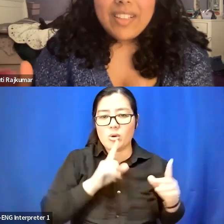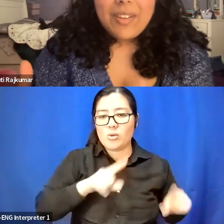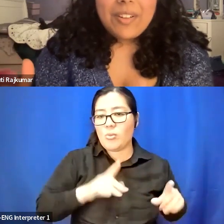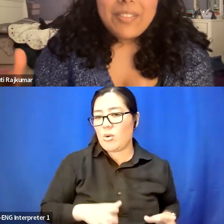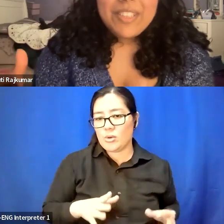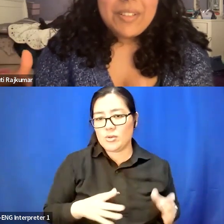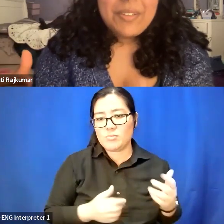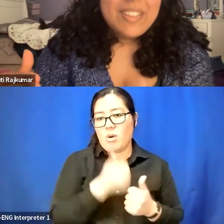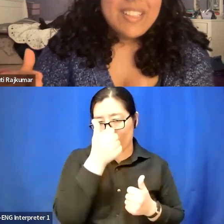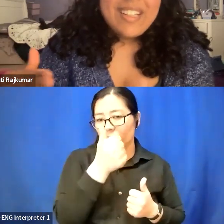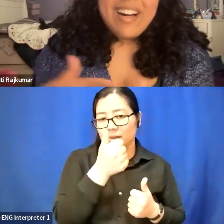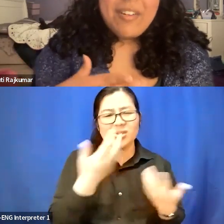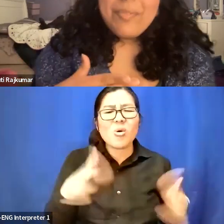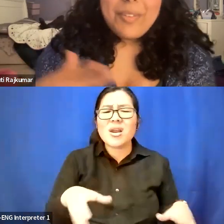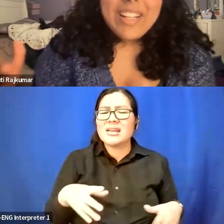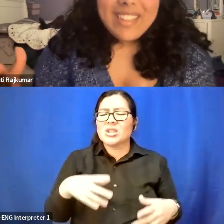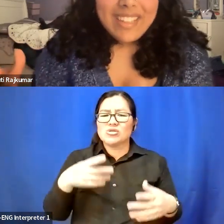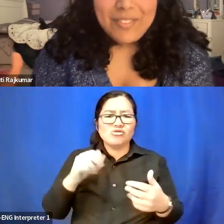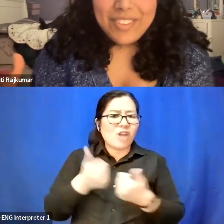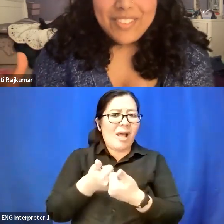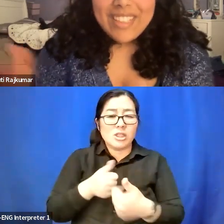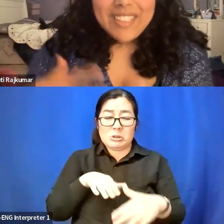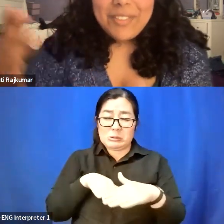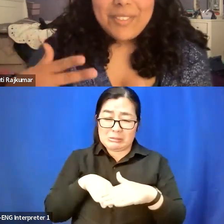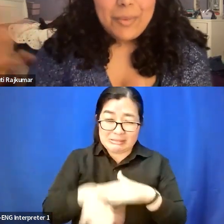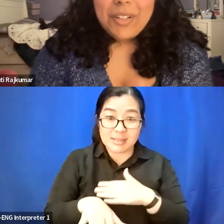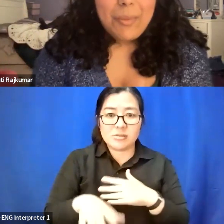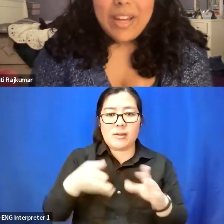It's hard enough to do anything in the field, and to work your way